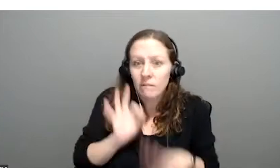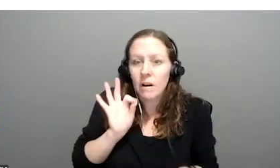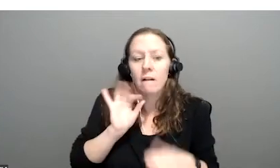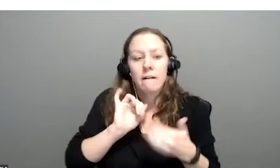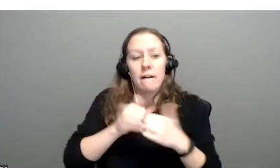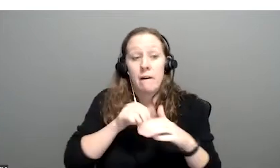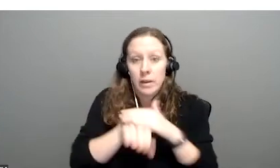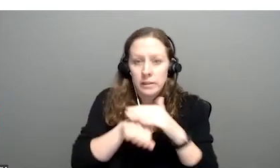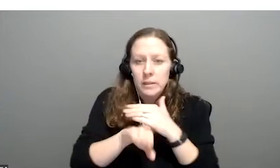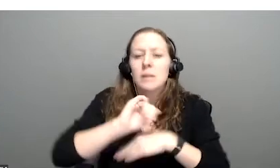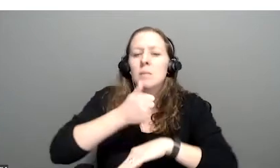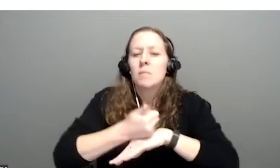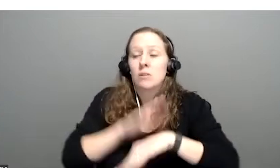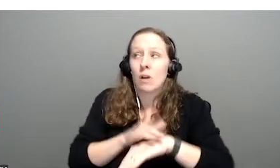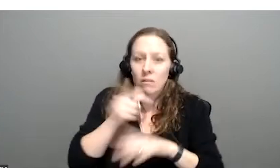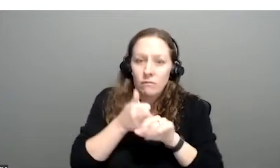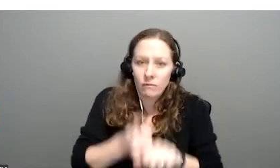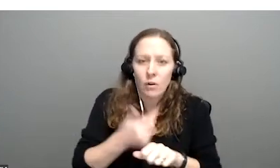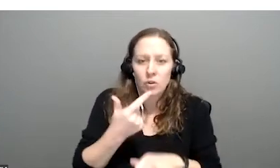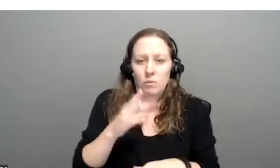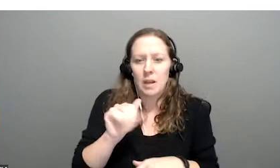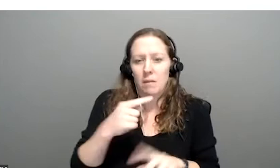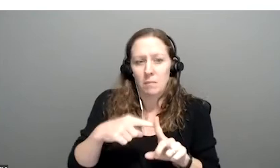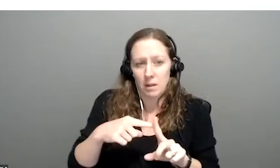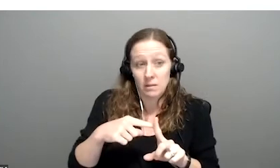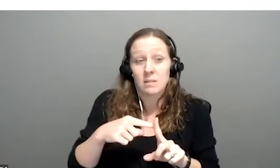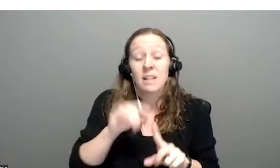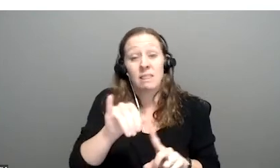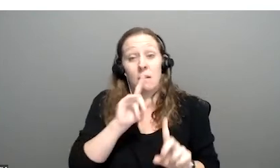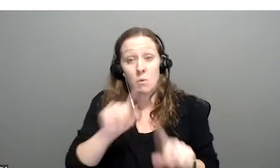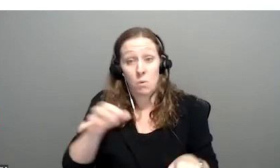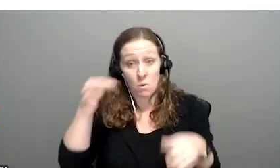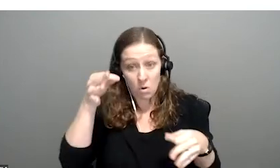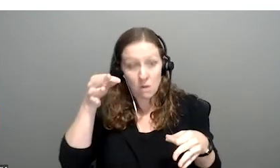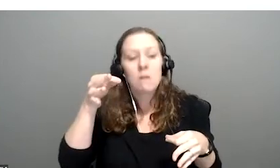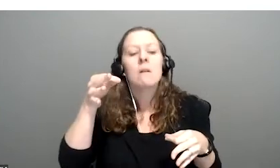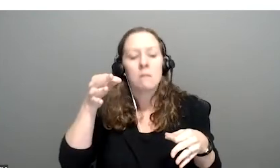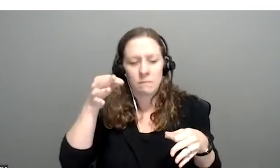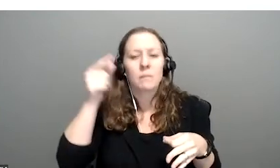the Government of Canada has created an action plan, and as part of this action plan,